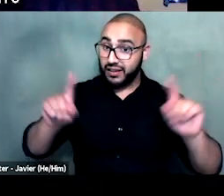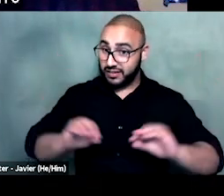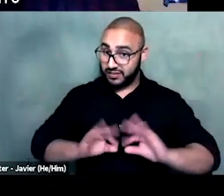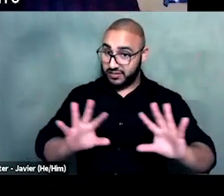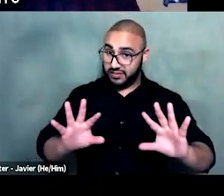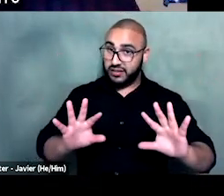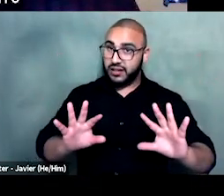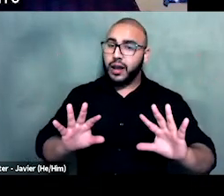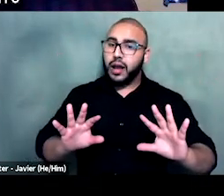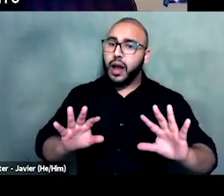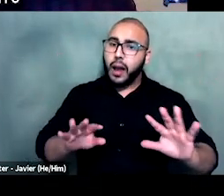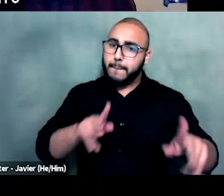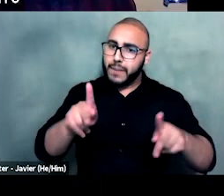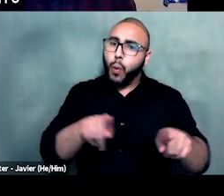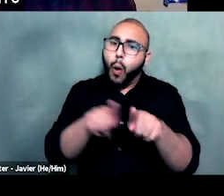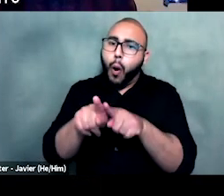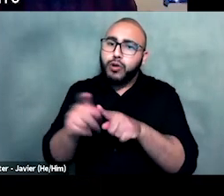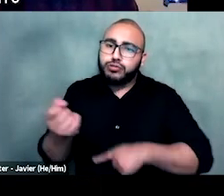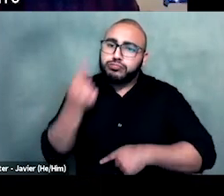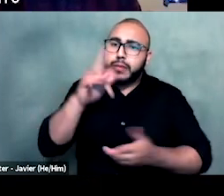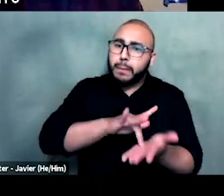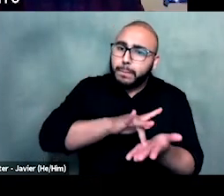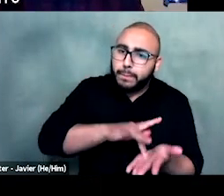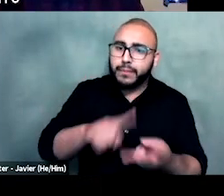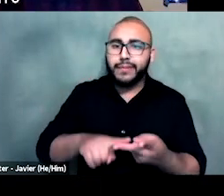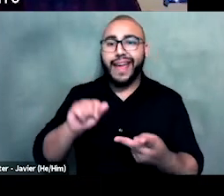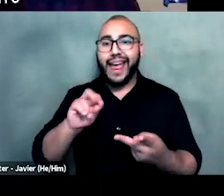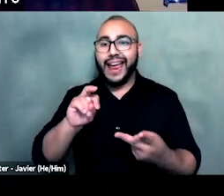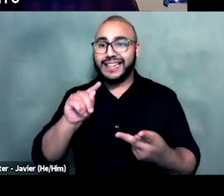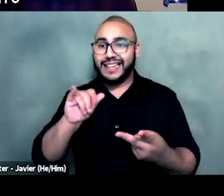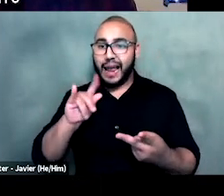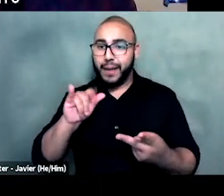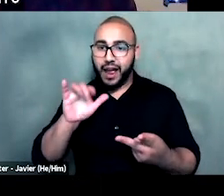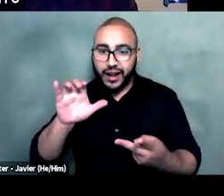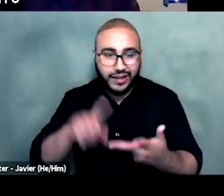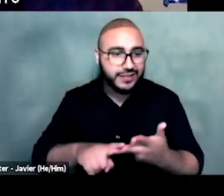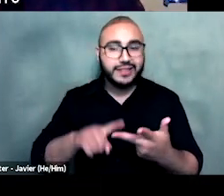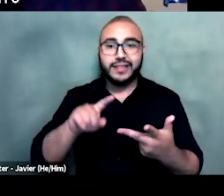who also understood pharmaceuticals, understood antibiotics and antivirals and